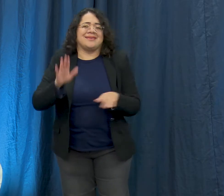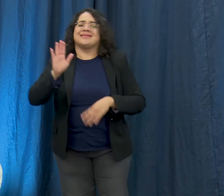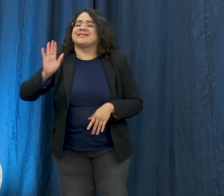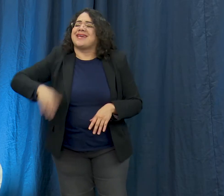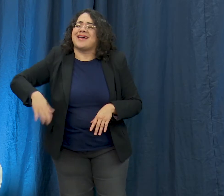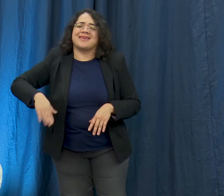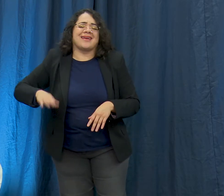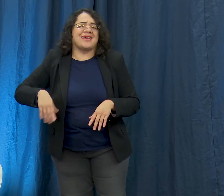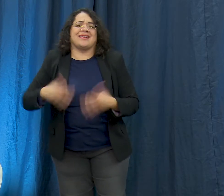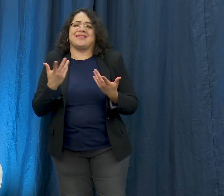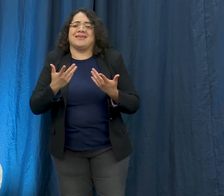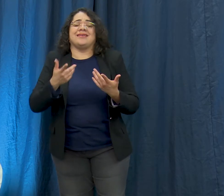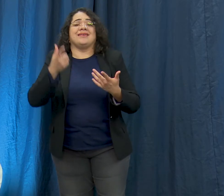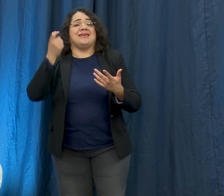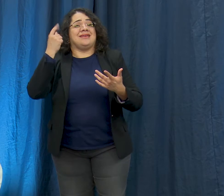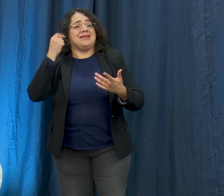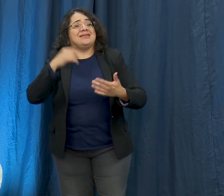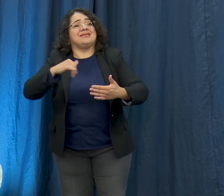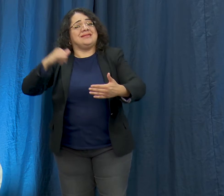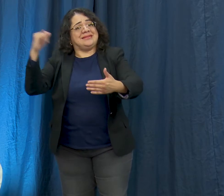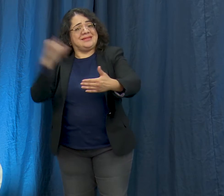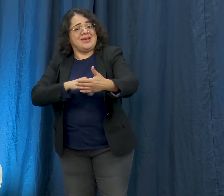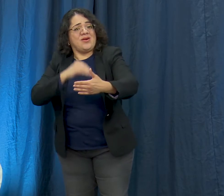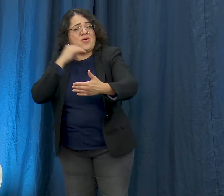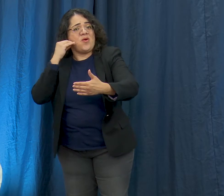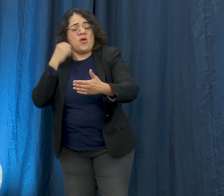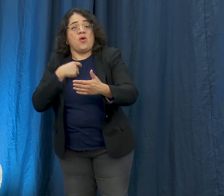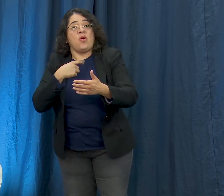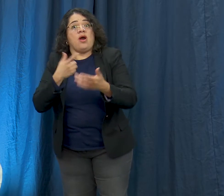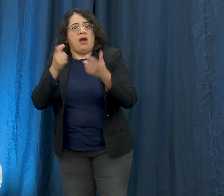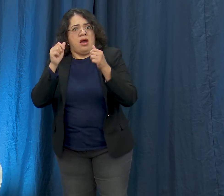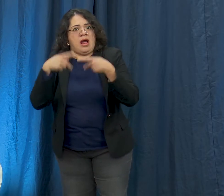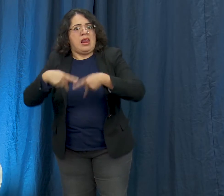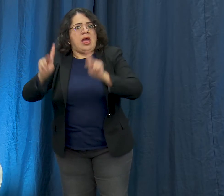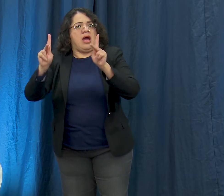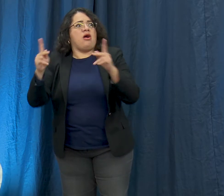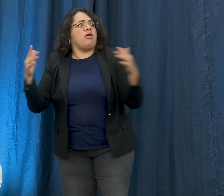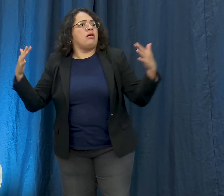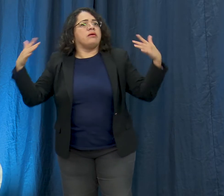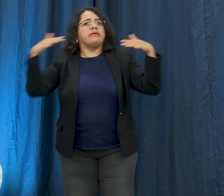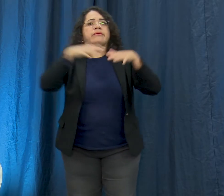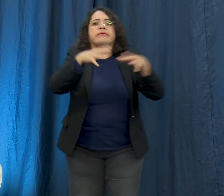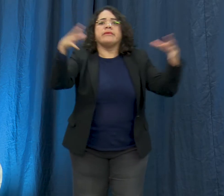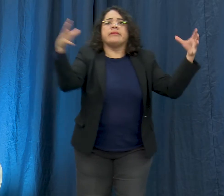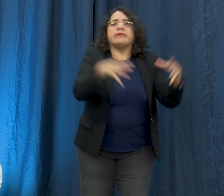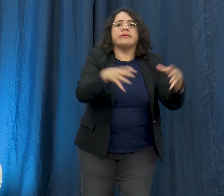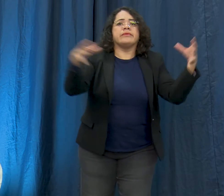under the Safer at Home Order if we go too fast and open up too quickly we